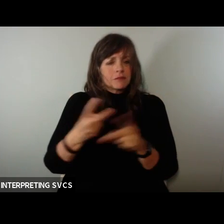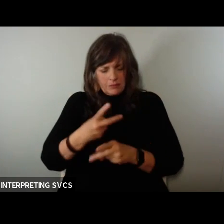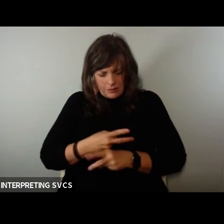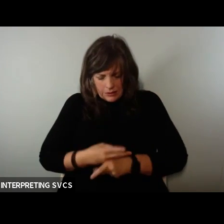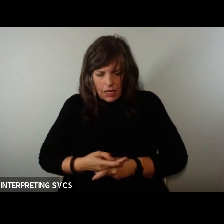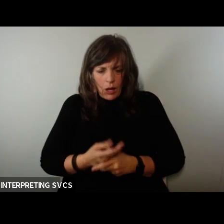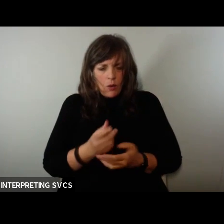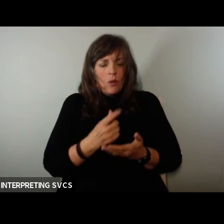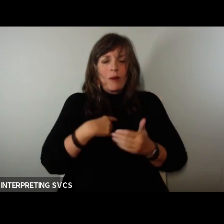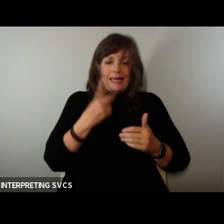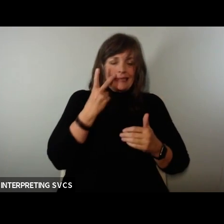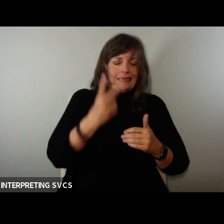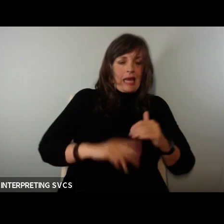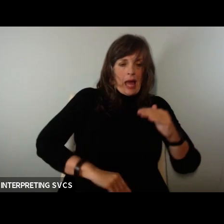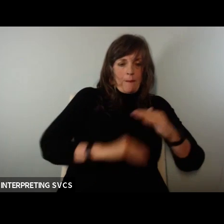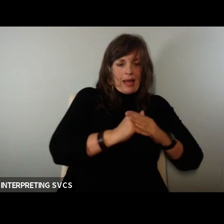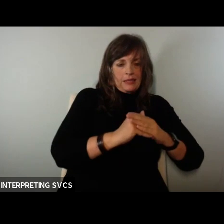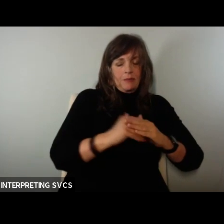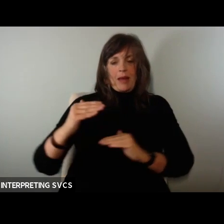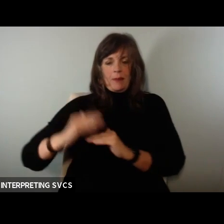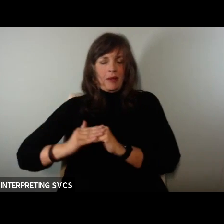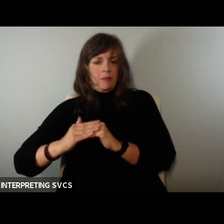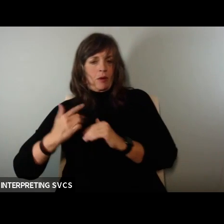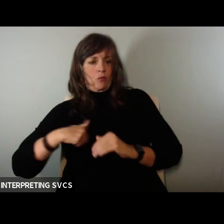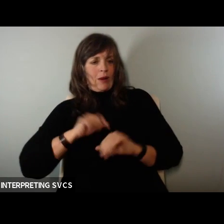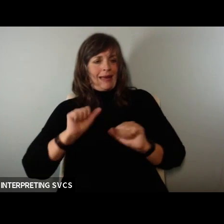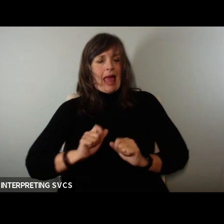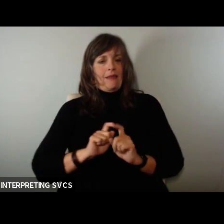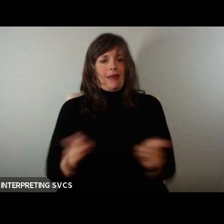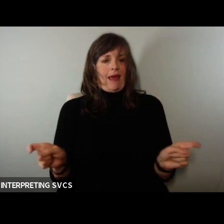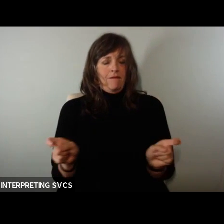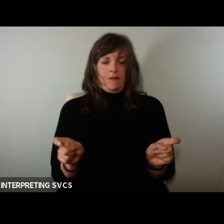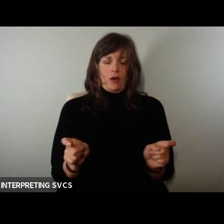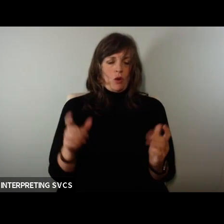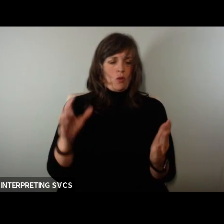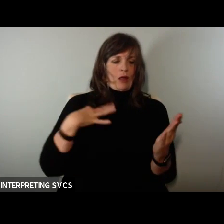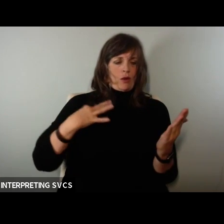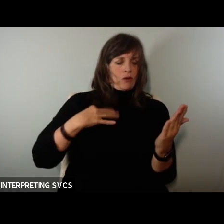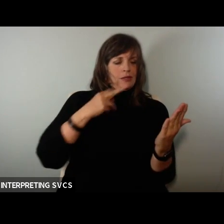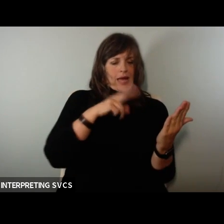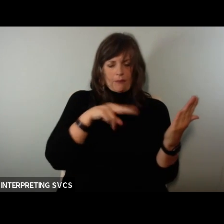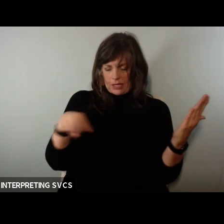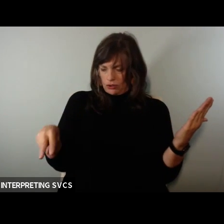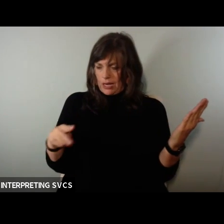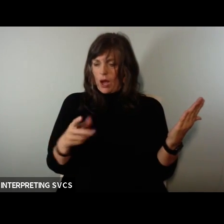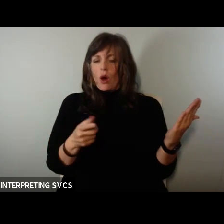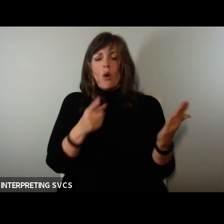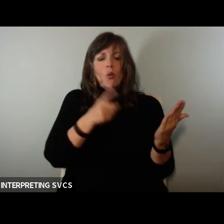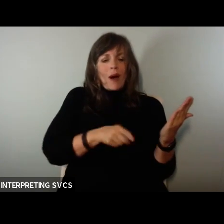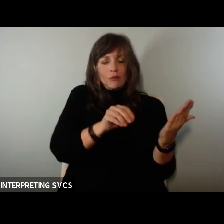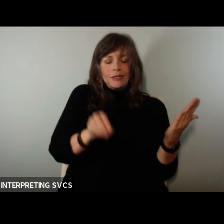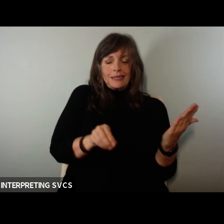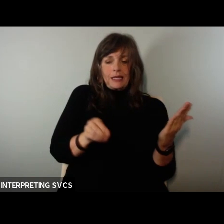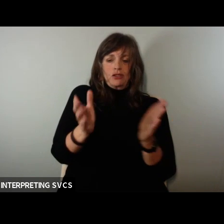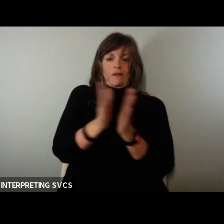and we look at the group of applications we have and what percentage of the requests we can afford to pay out, not percentage as in how many people,